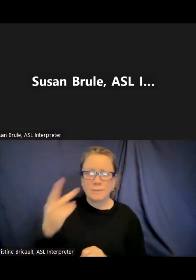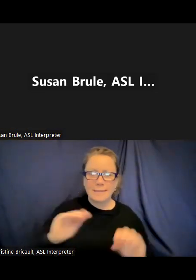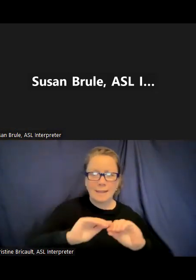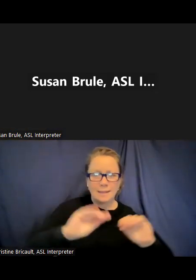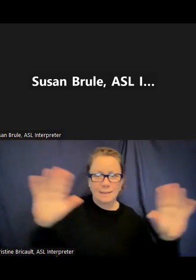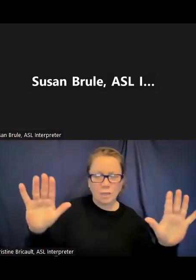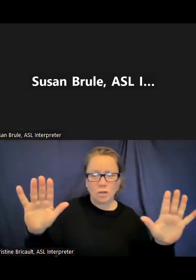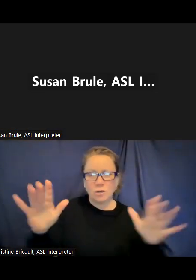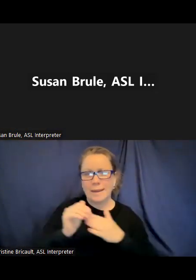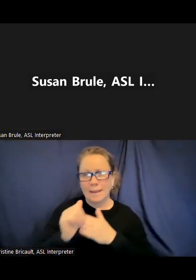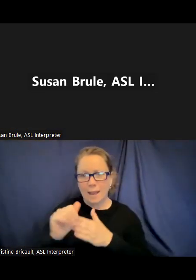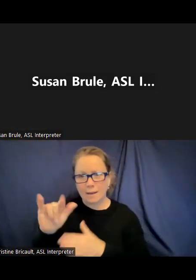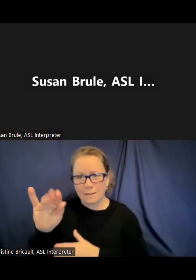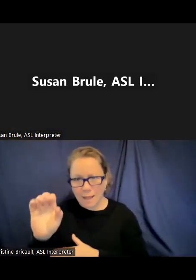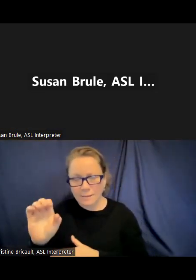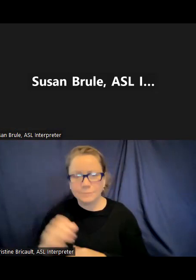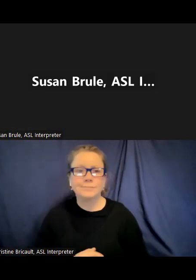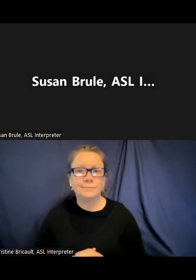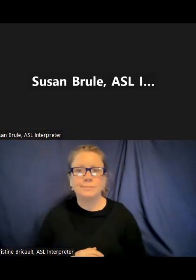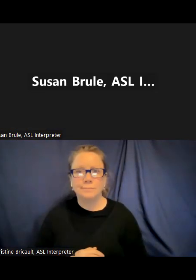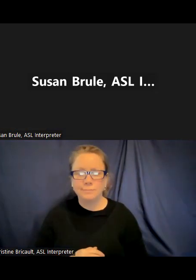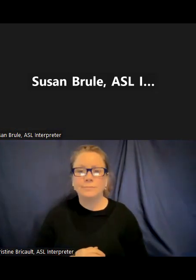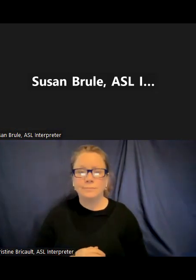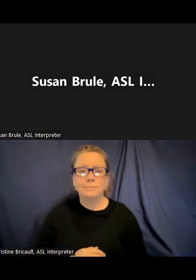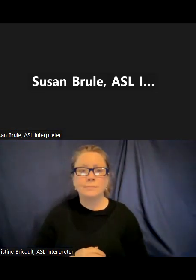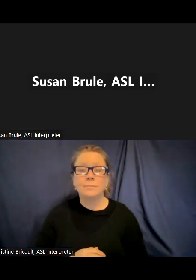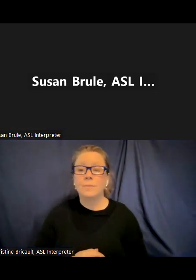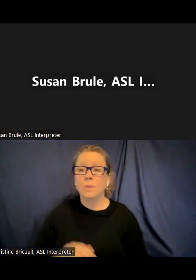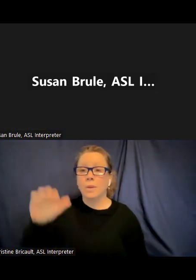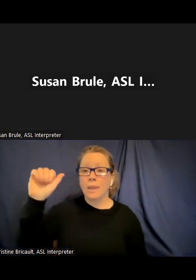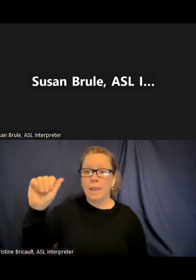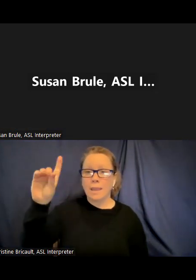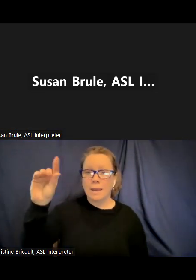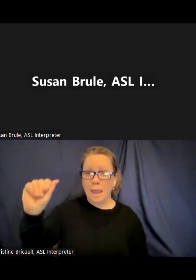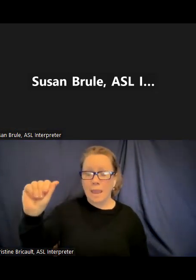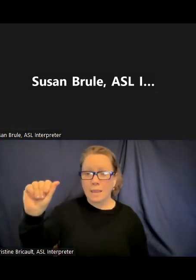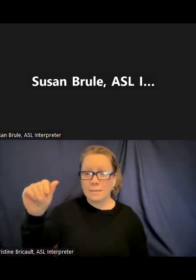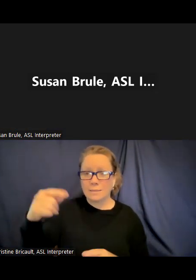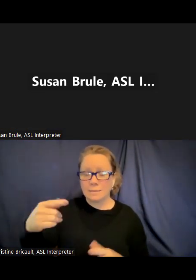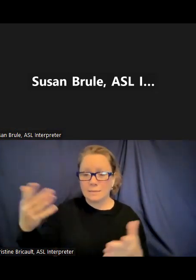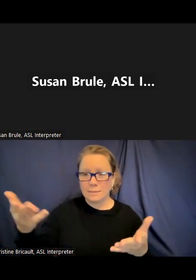and what the ADA says about that is that